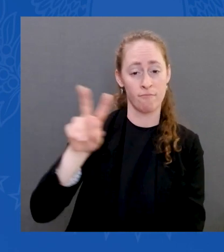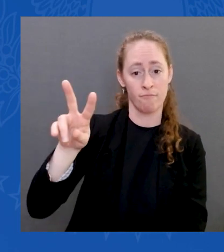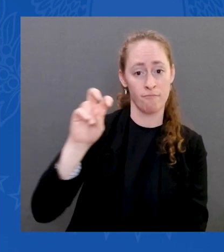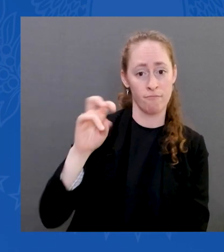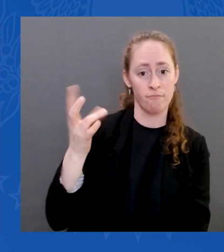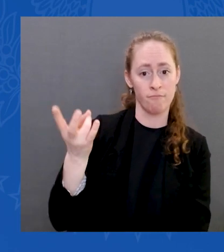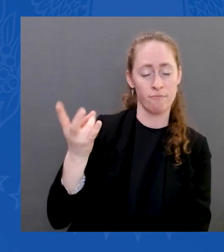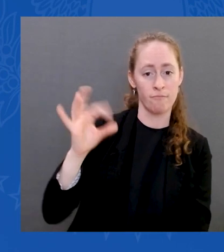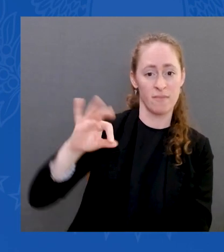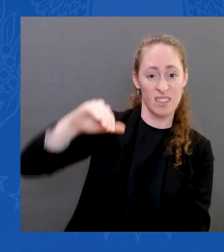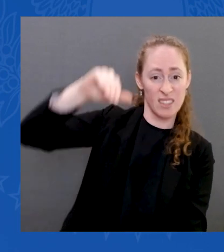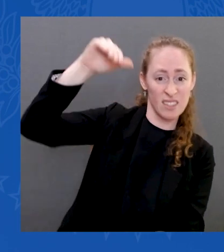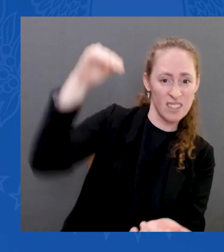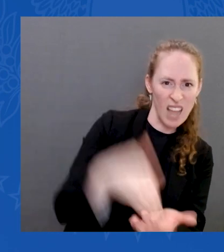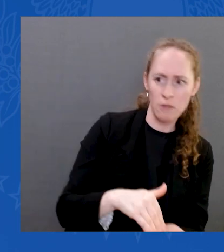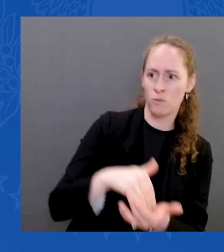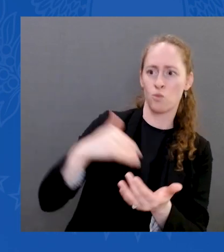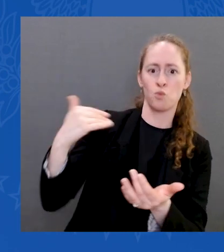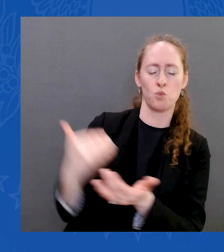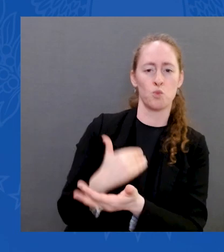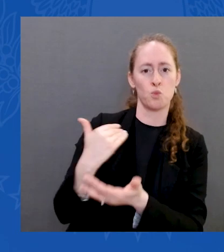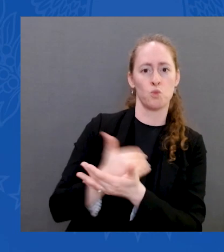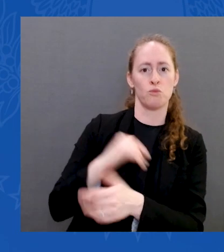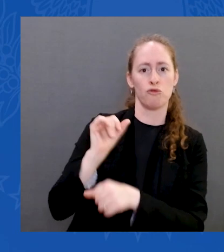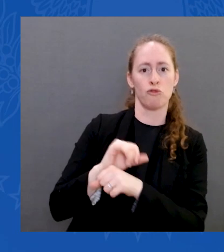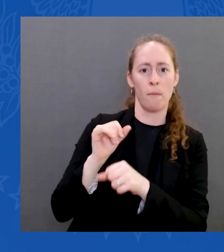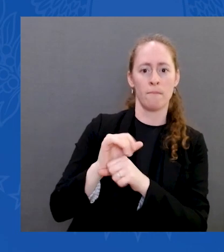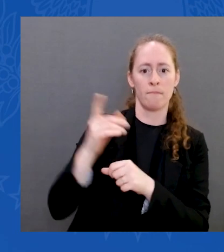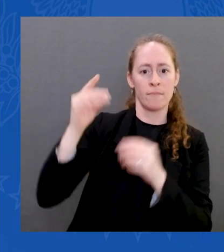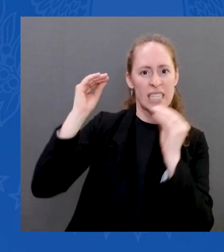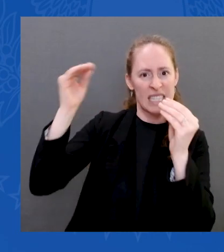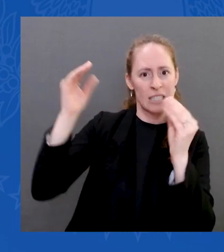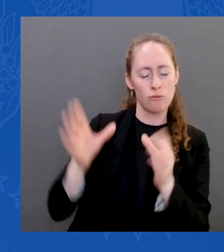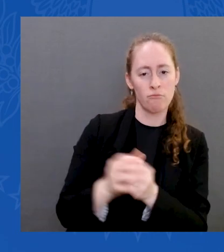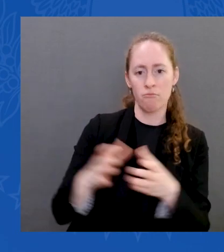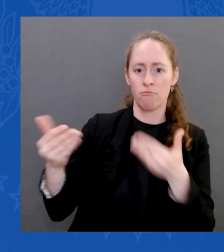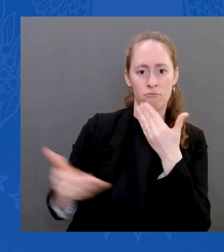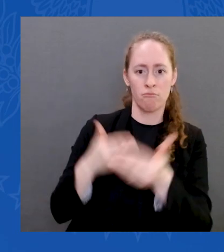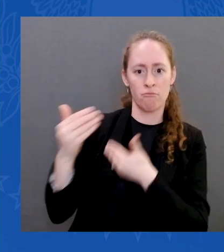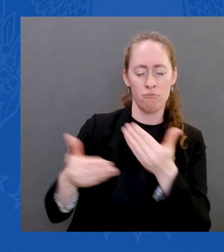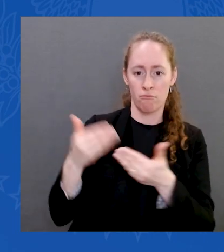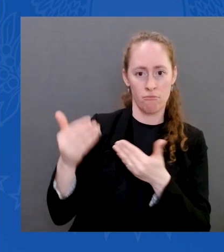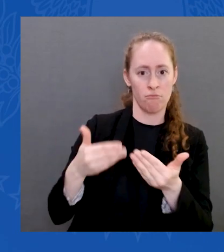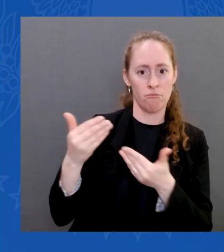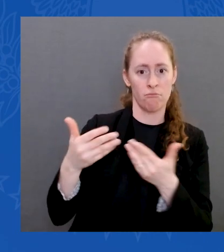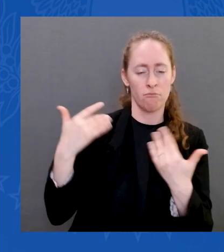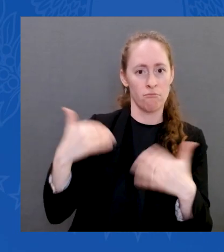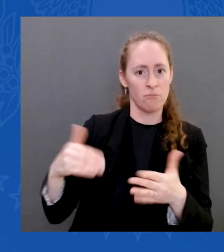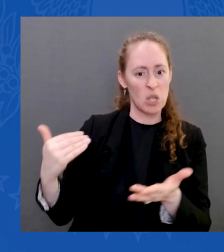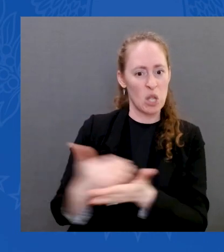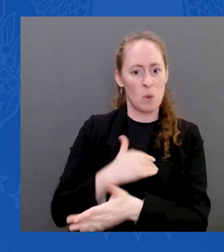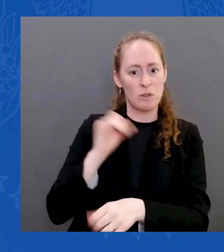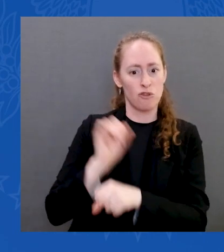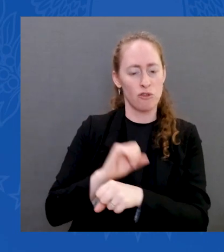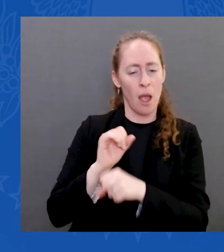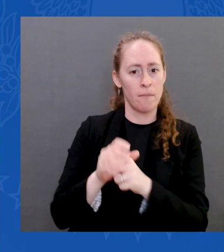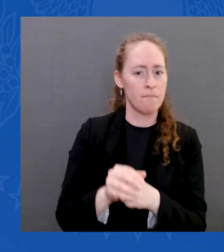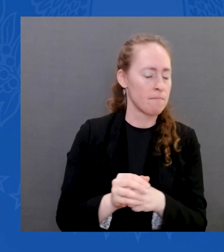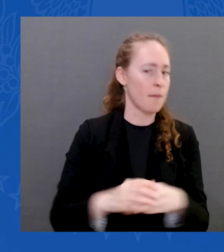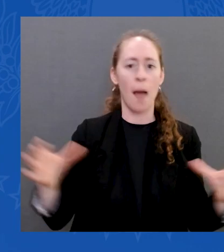two hundred and sev- -- 50,000 -- another 50,000 jobs -- teaching jobs in the first months of 2022.